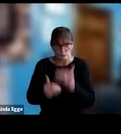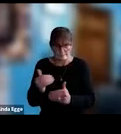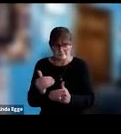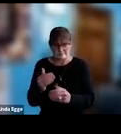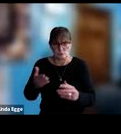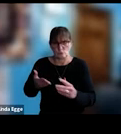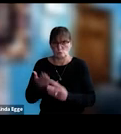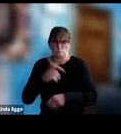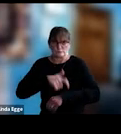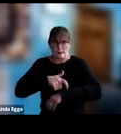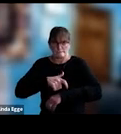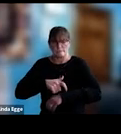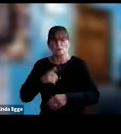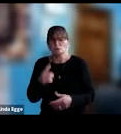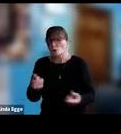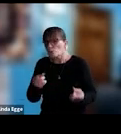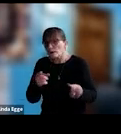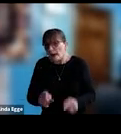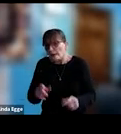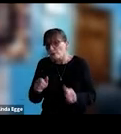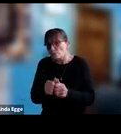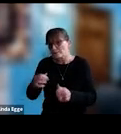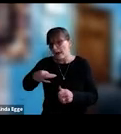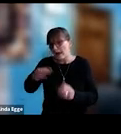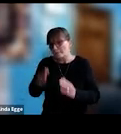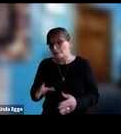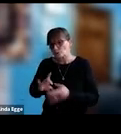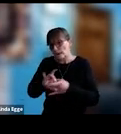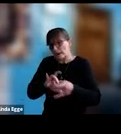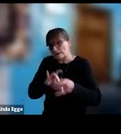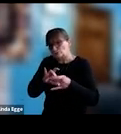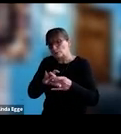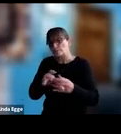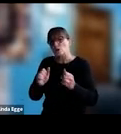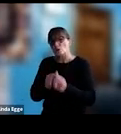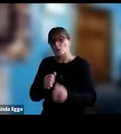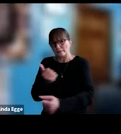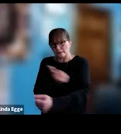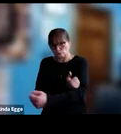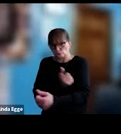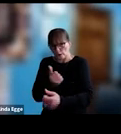So what happened with the applicant's relationship with substance use after